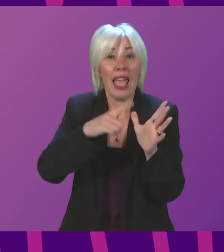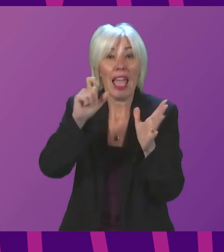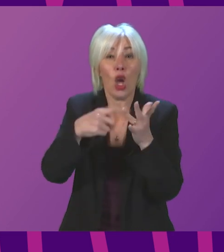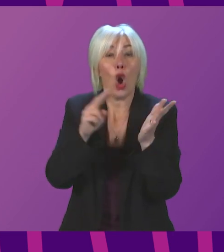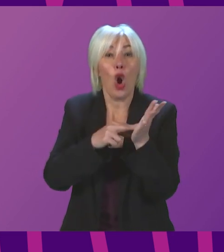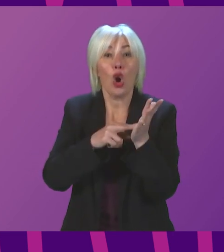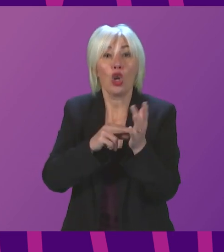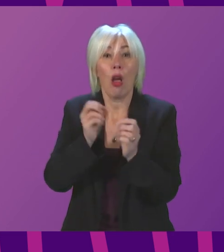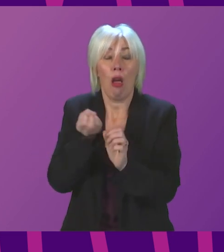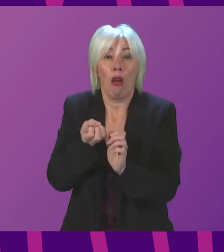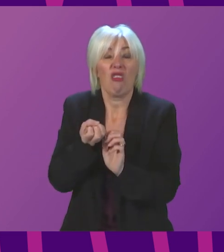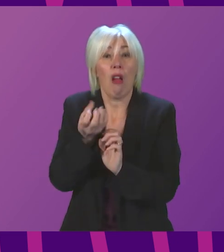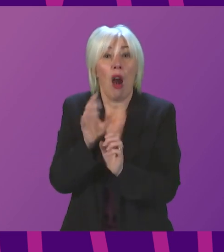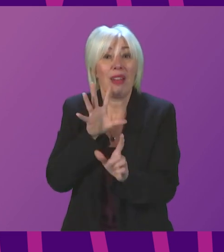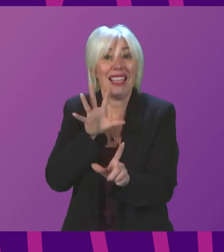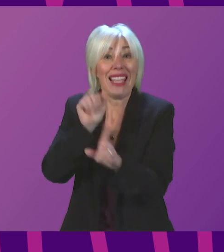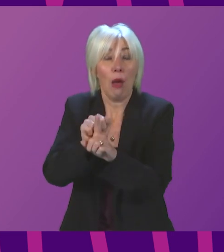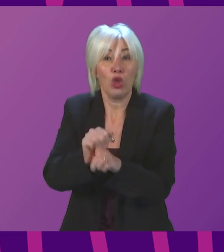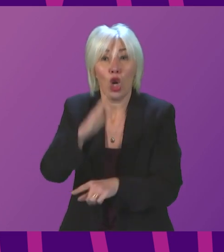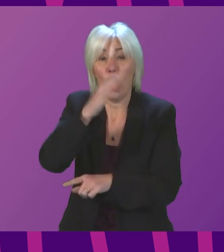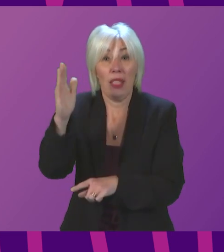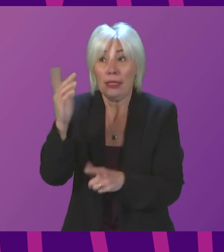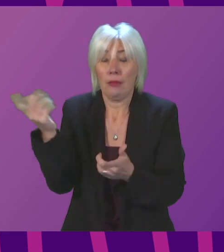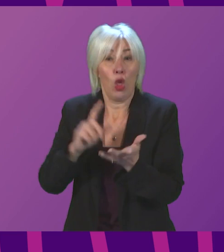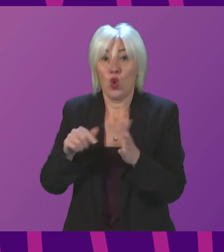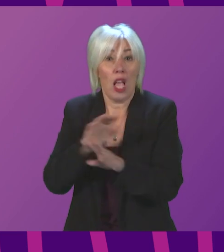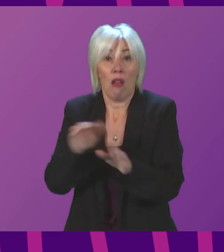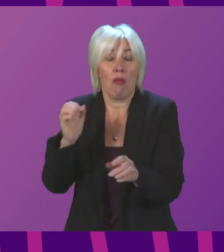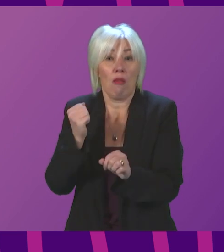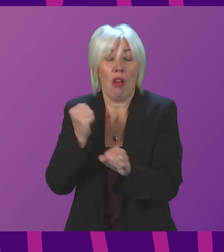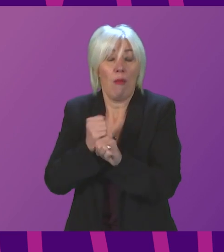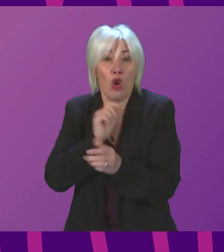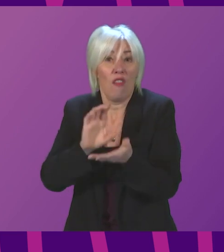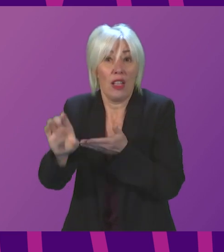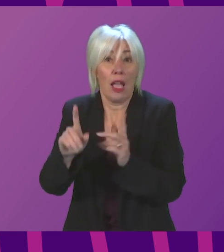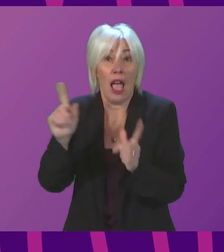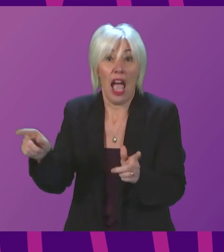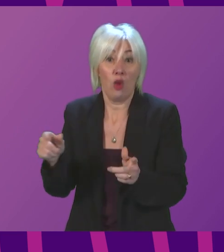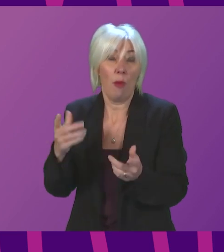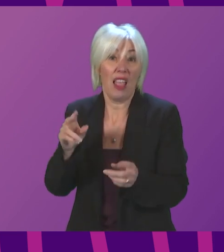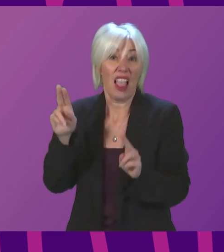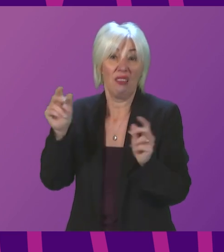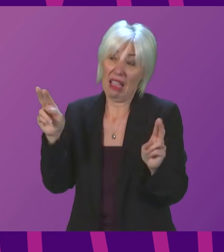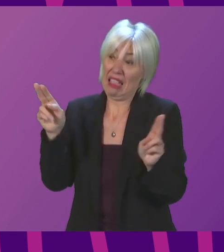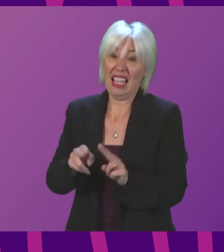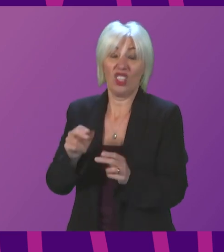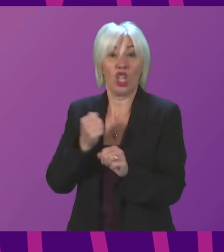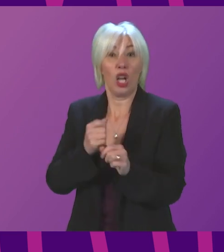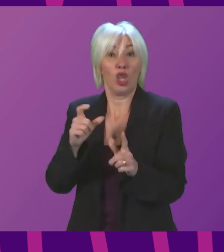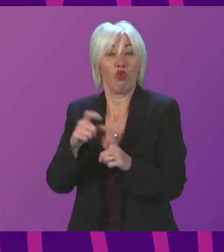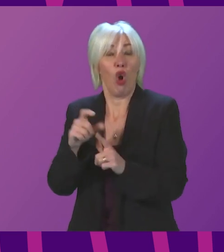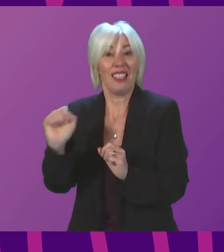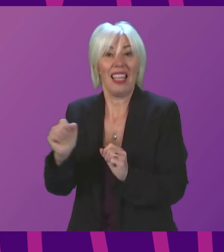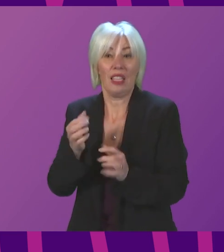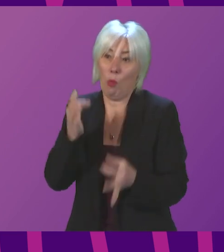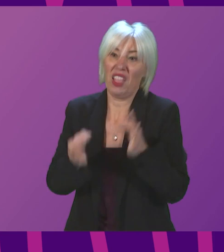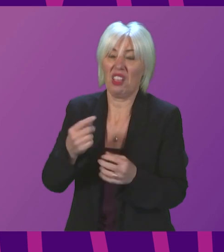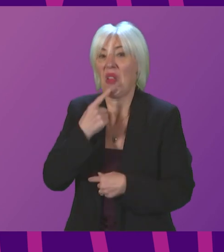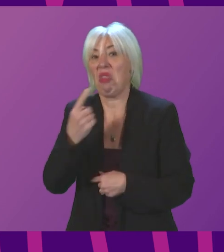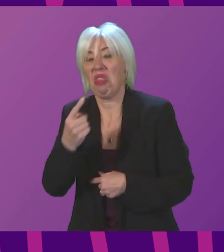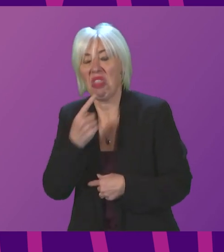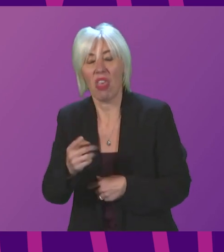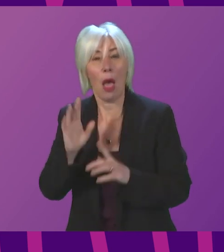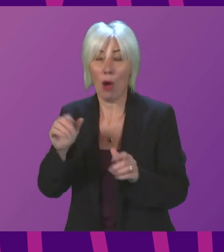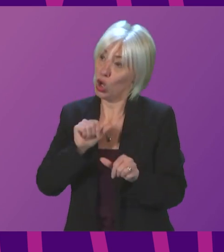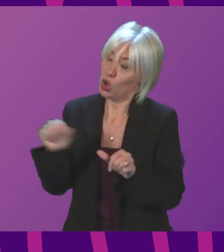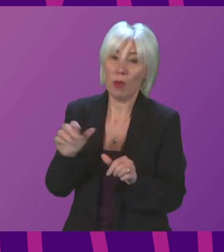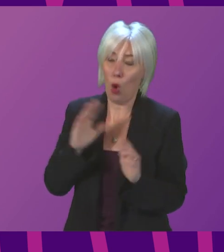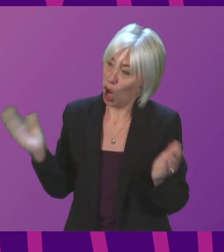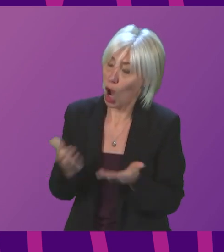be a bit less political rhetoric from Douglas Ross and a bit more encouragement of his colleagues